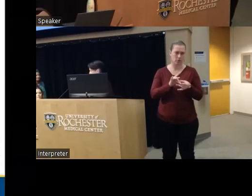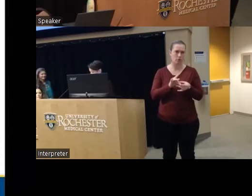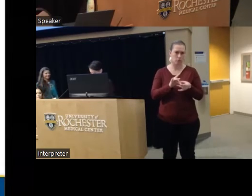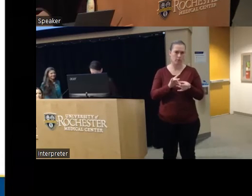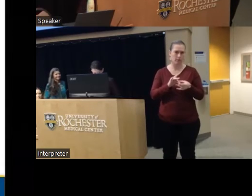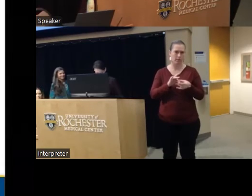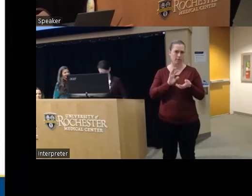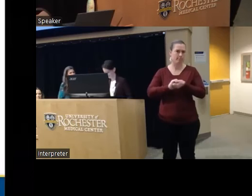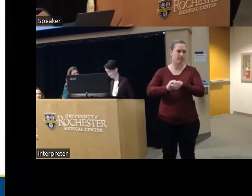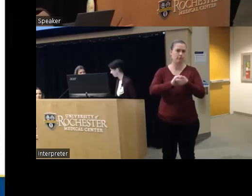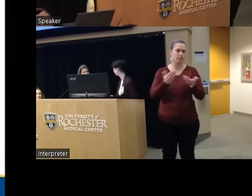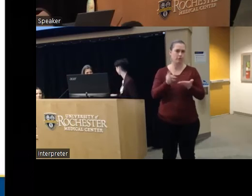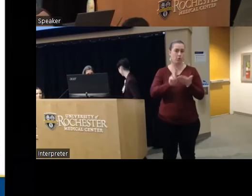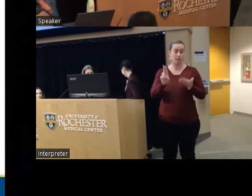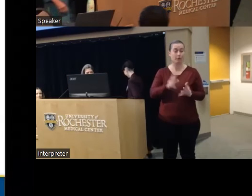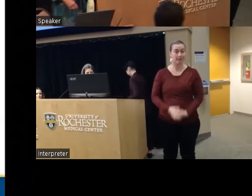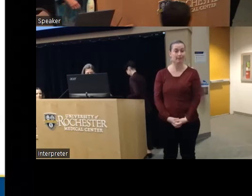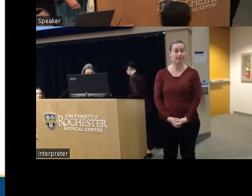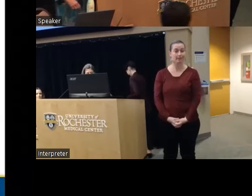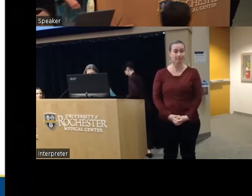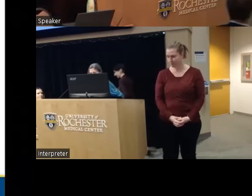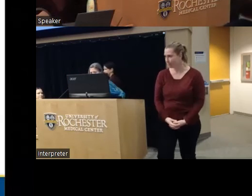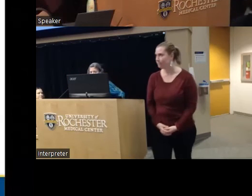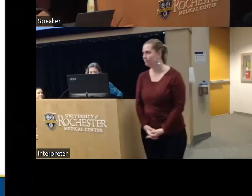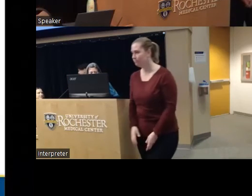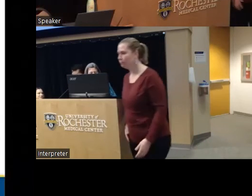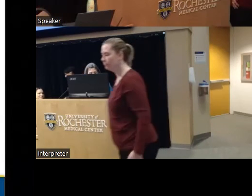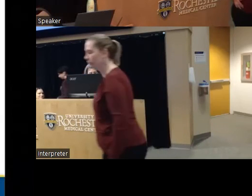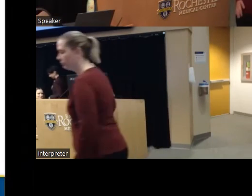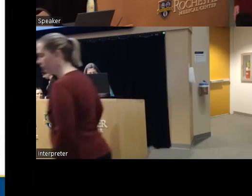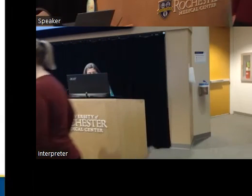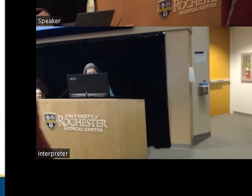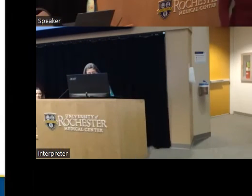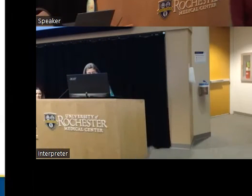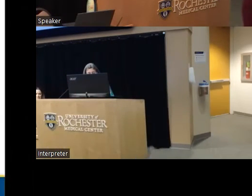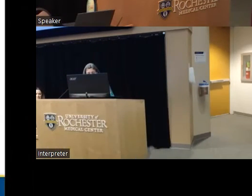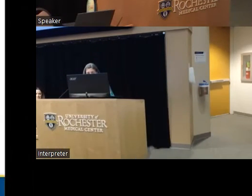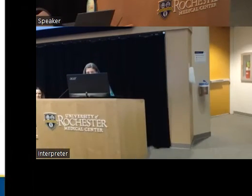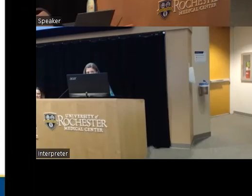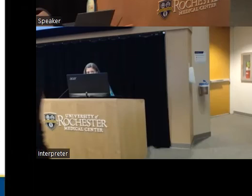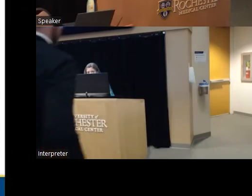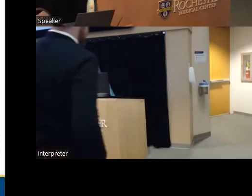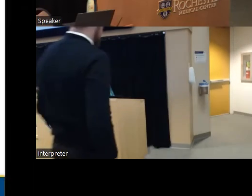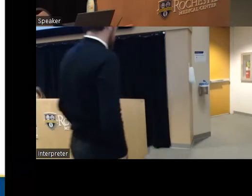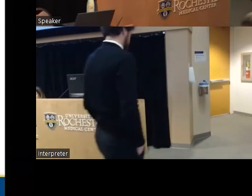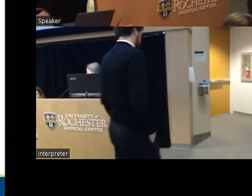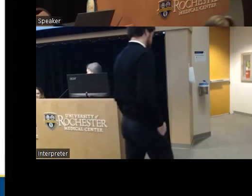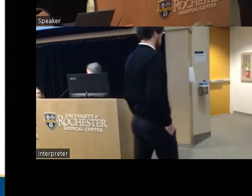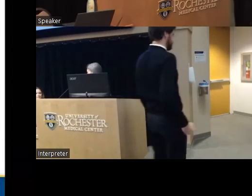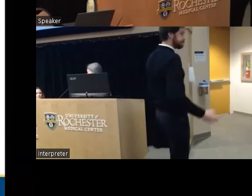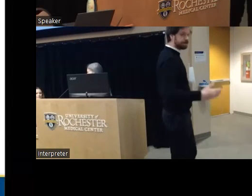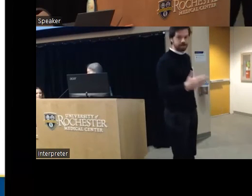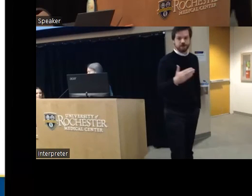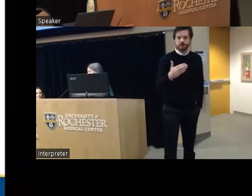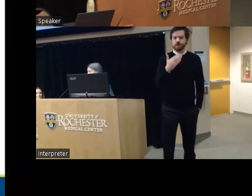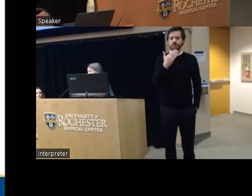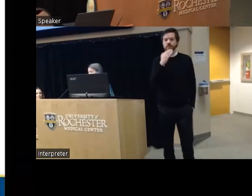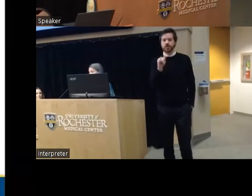University thank you so much Janine um and thank you um to both of you for uh inviting us here I'm